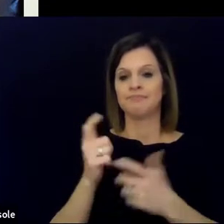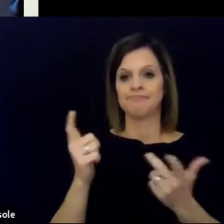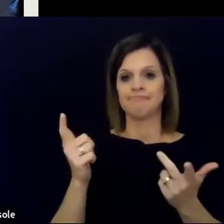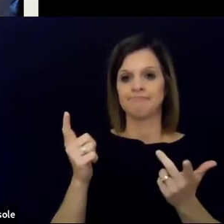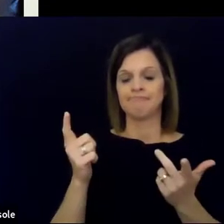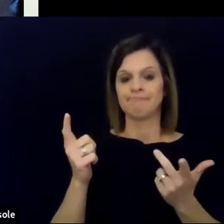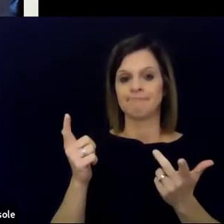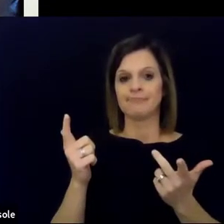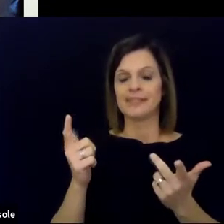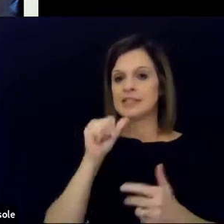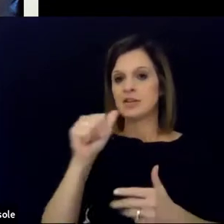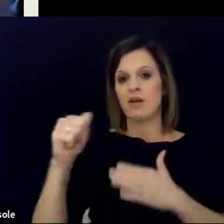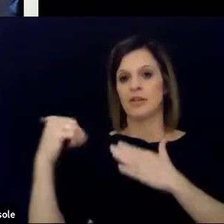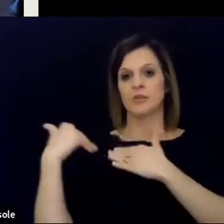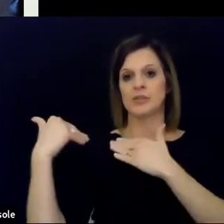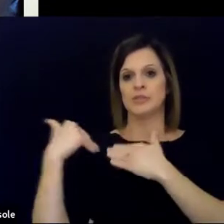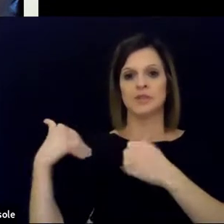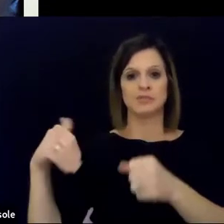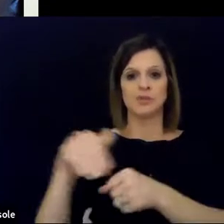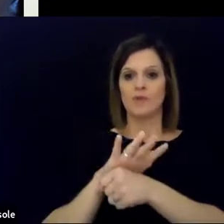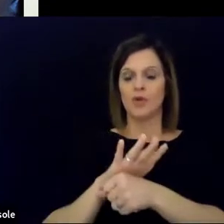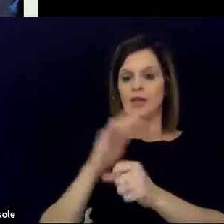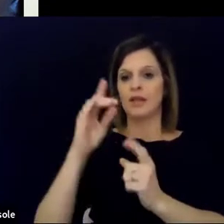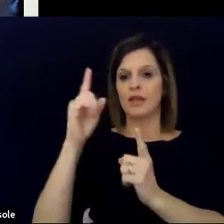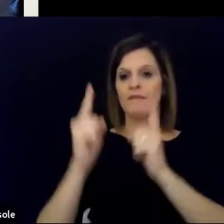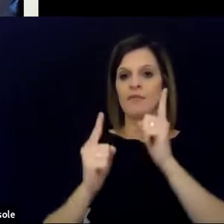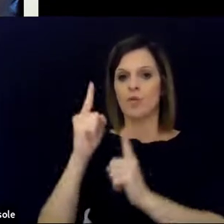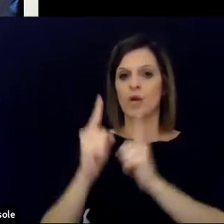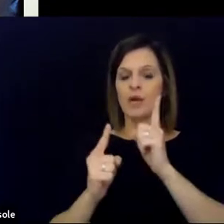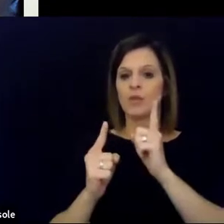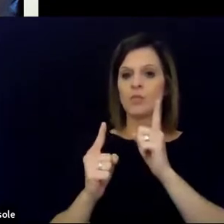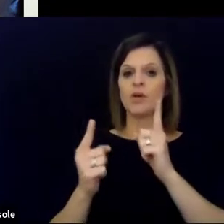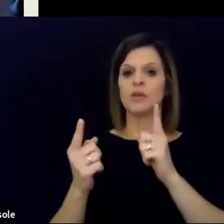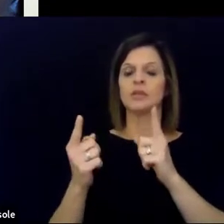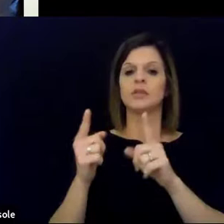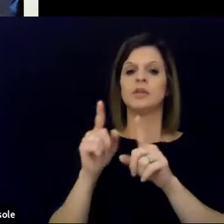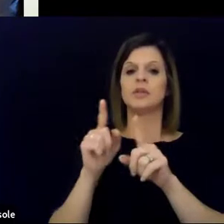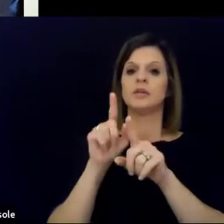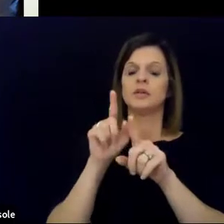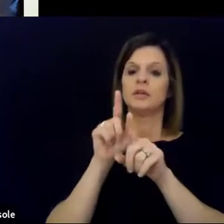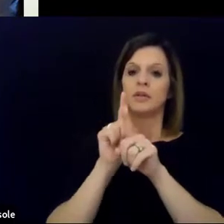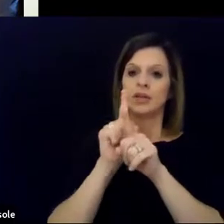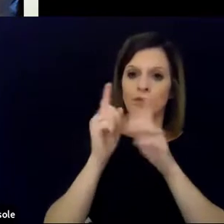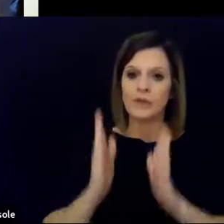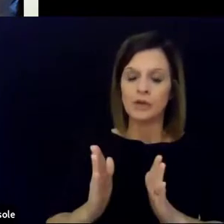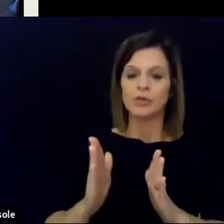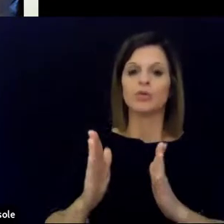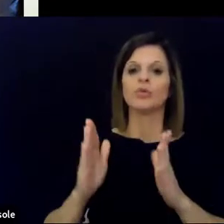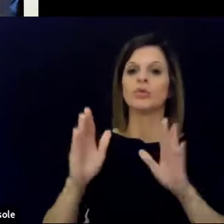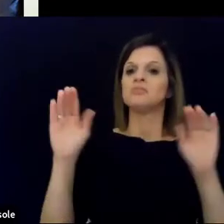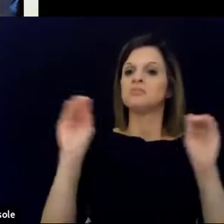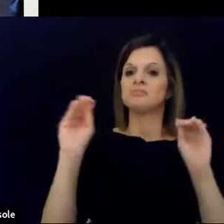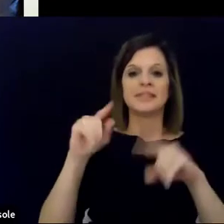or whatever you're able to have. It cannot be left to the teacher, is not the sole province